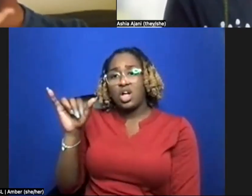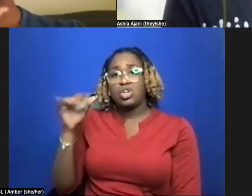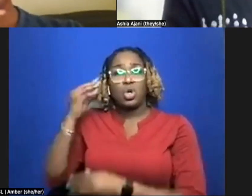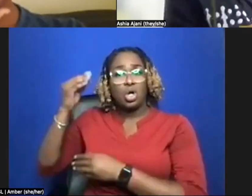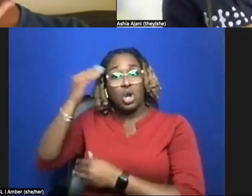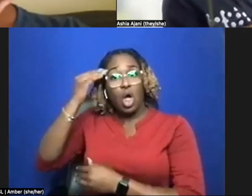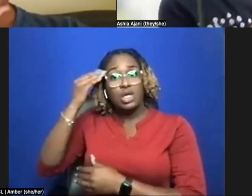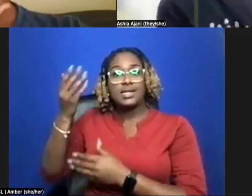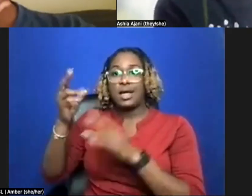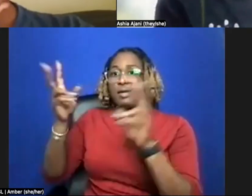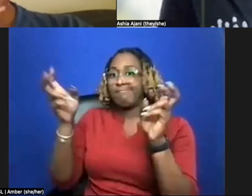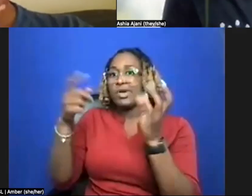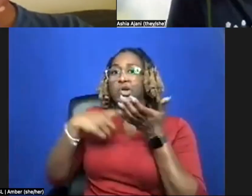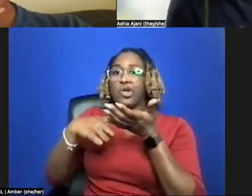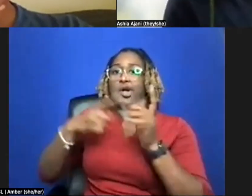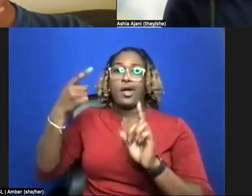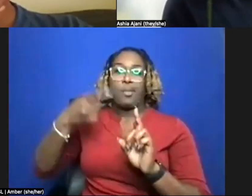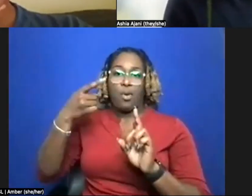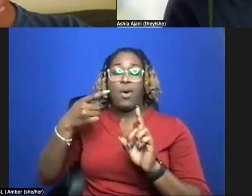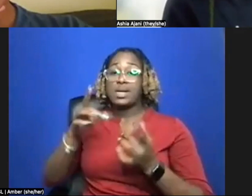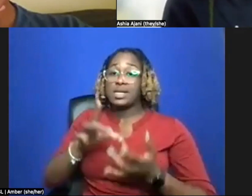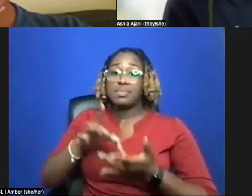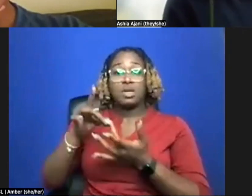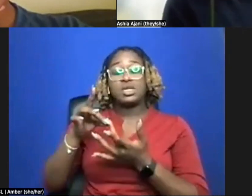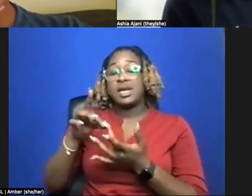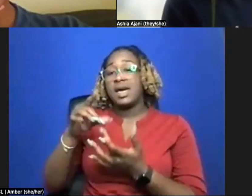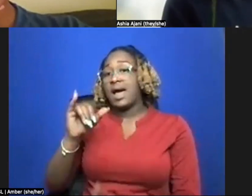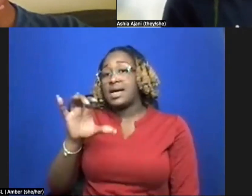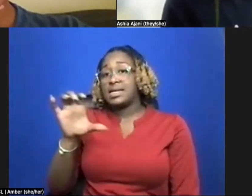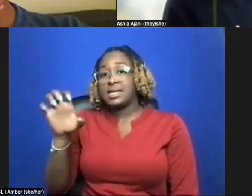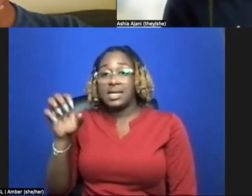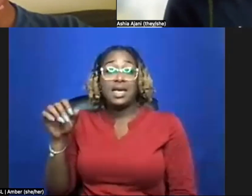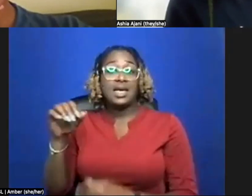especially in like IPCC and all of these other climate conferences, because indigenous people